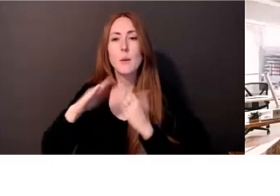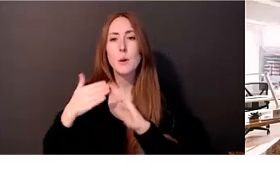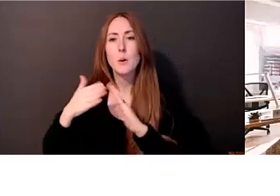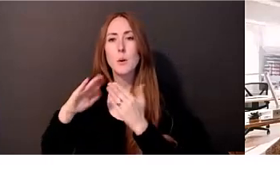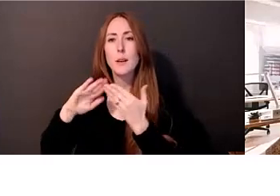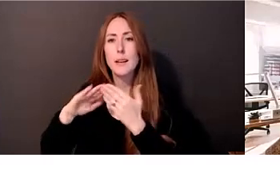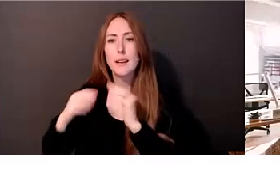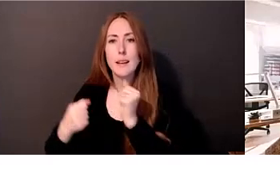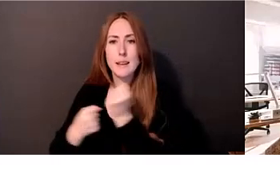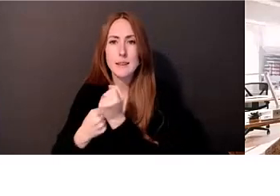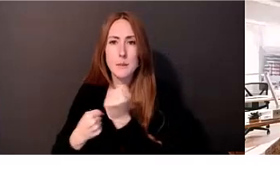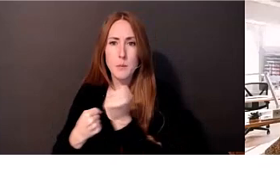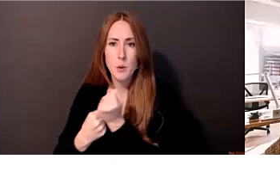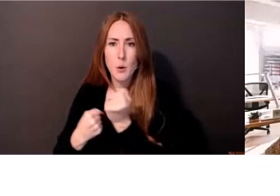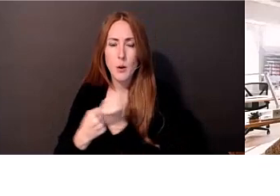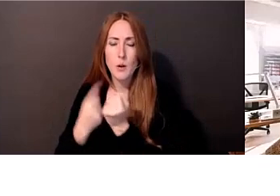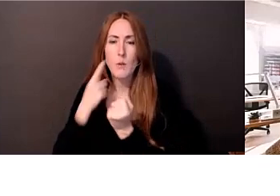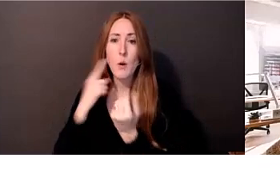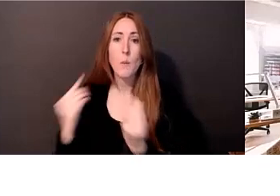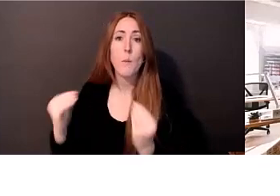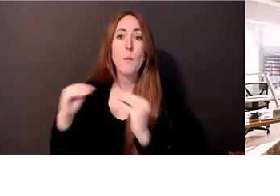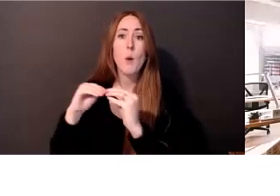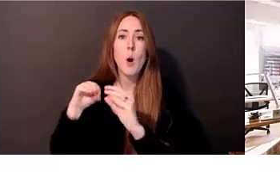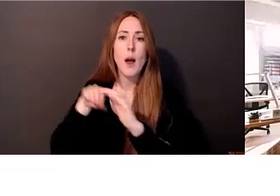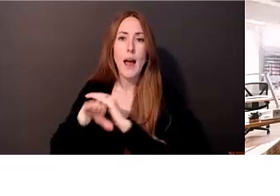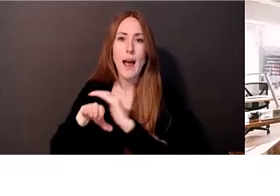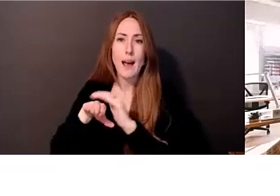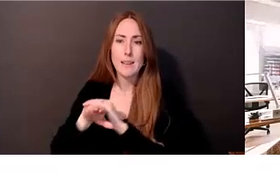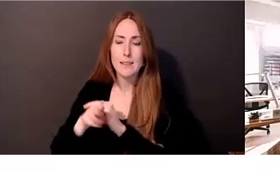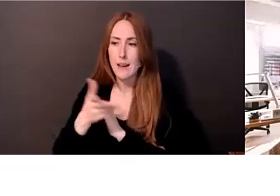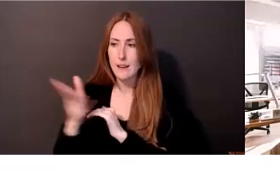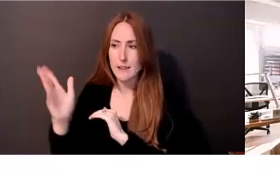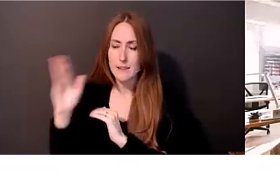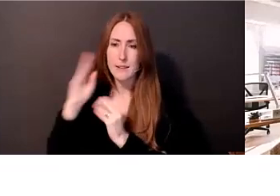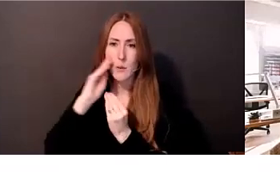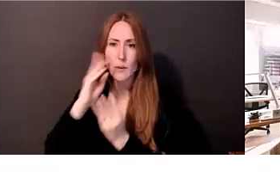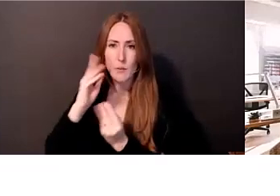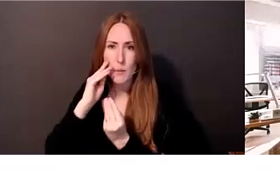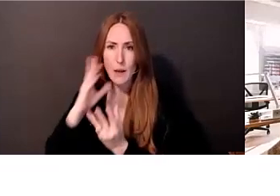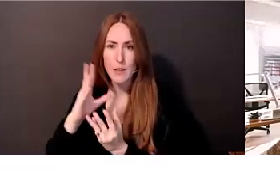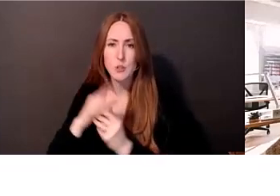for more access to information and resources necessary for their roles.